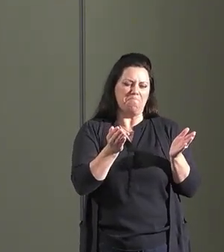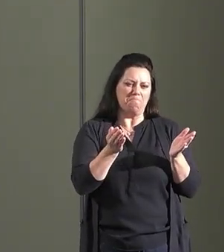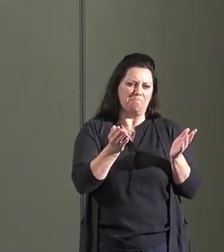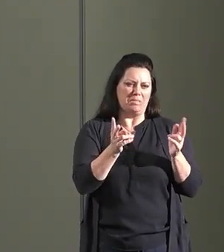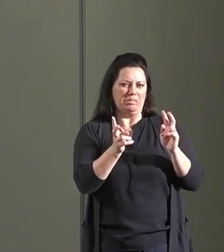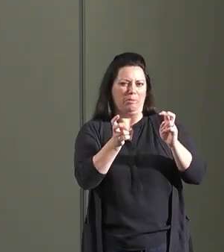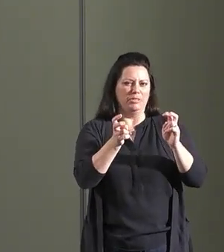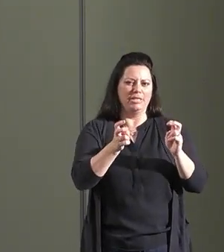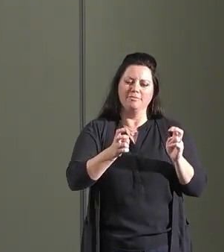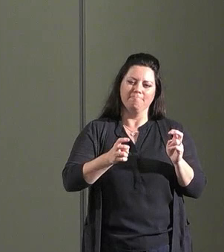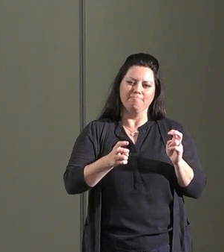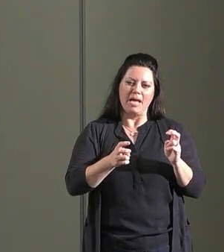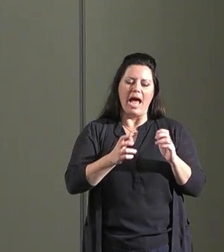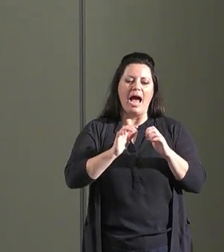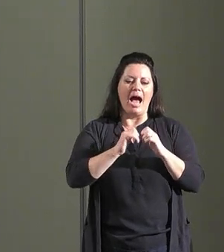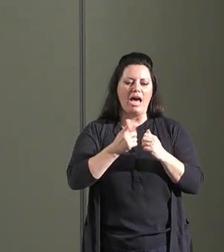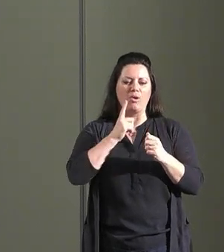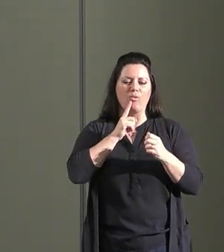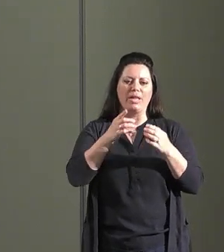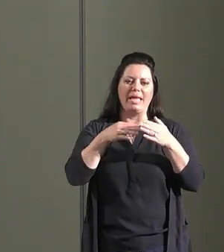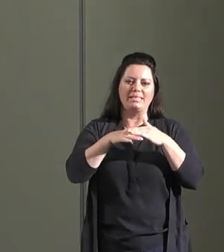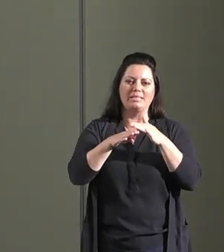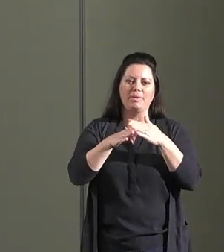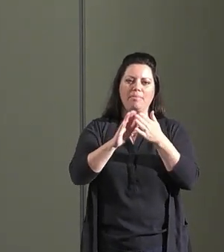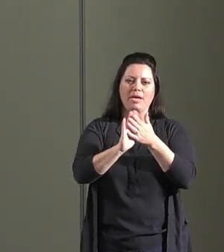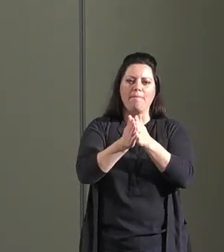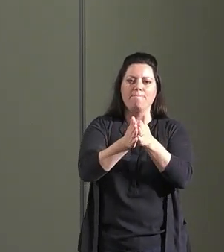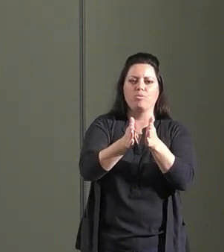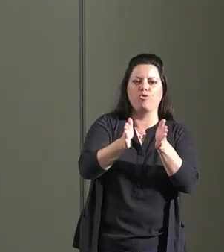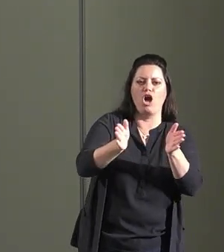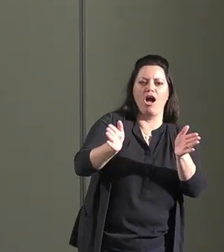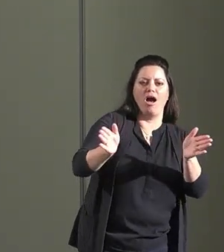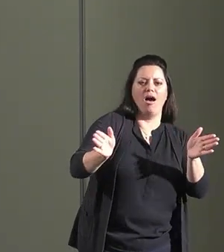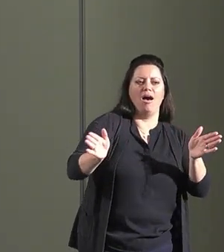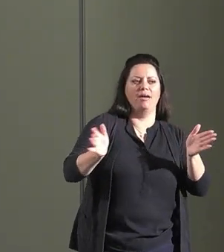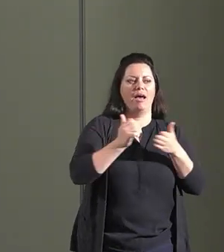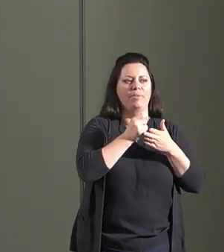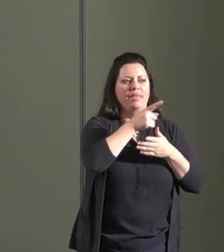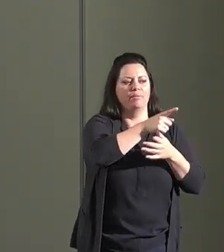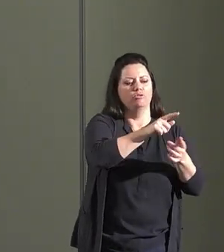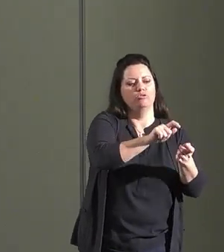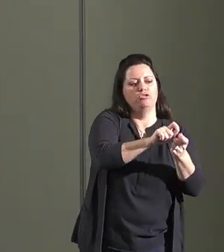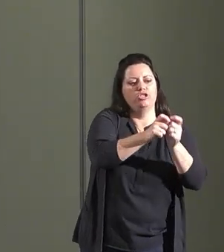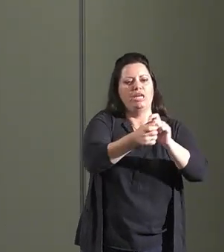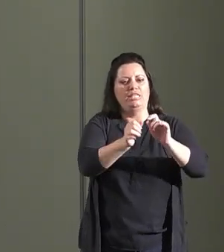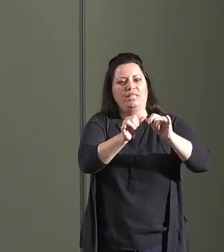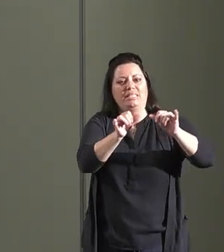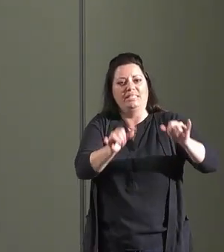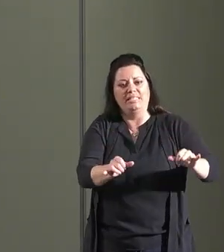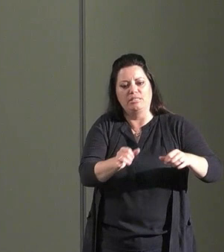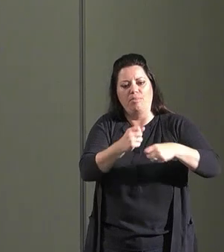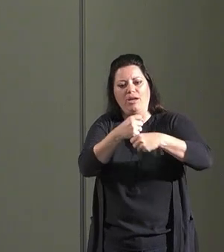How we broaden it and get it so we help to change the system that creates the products we provide